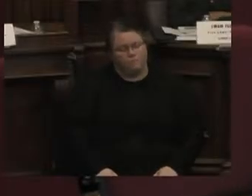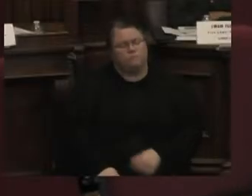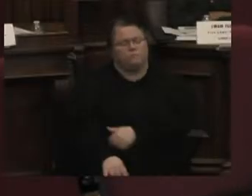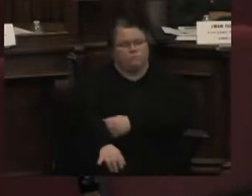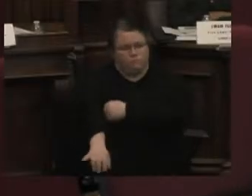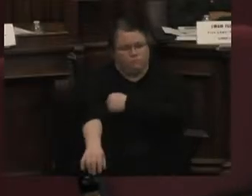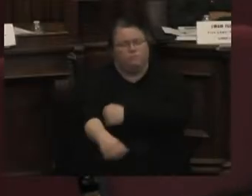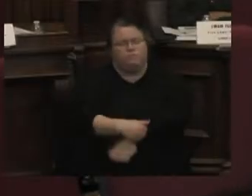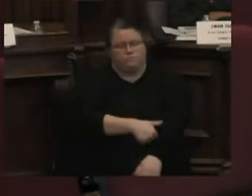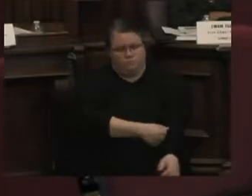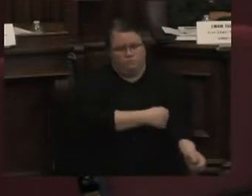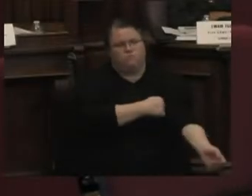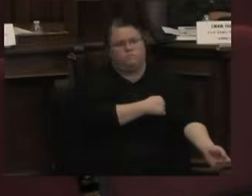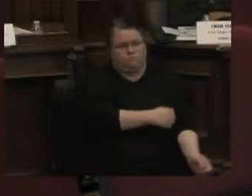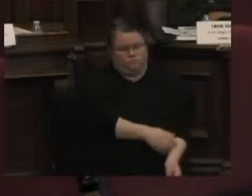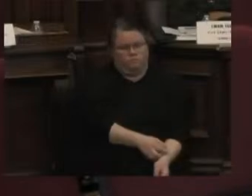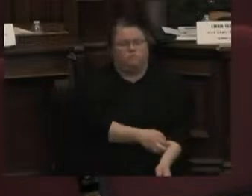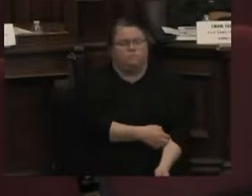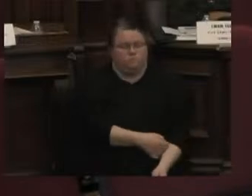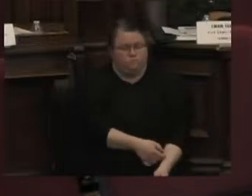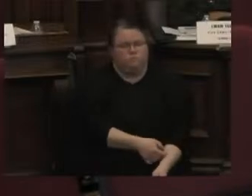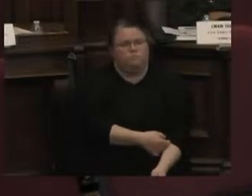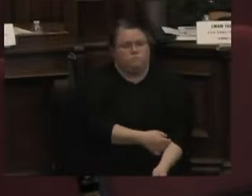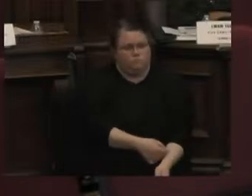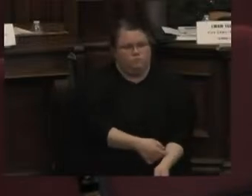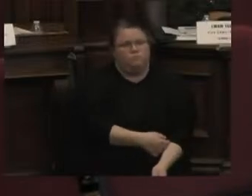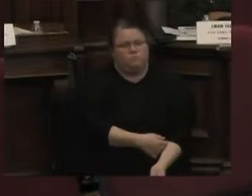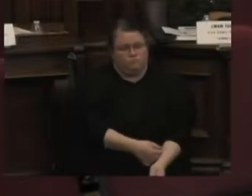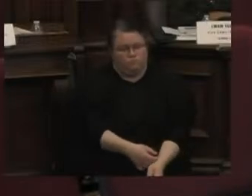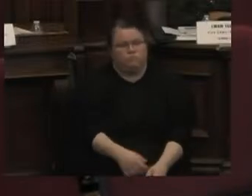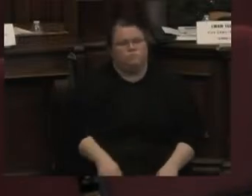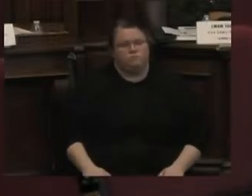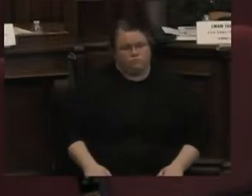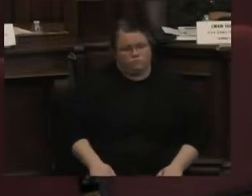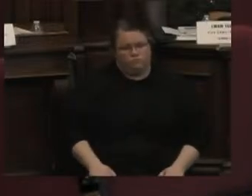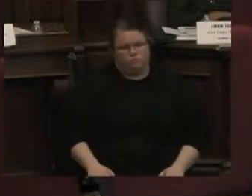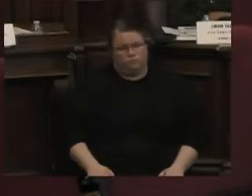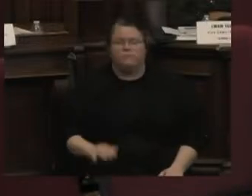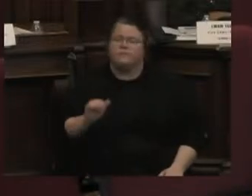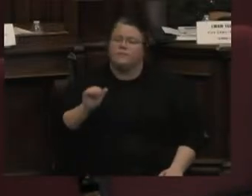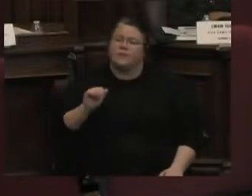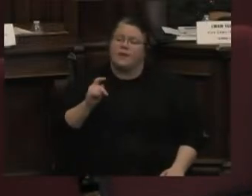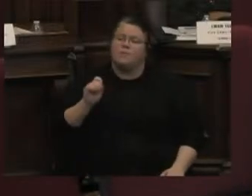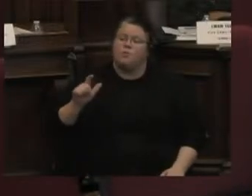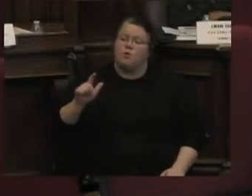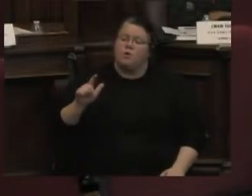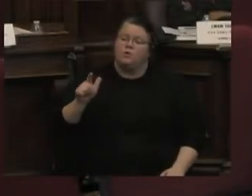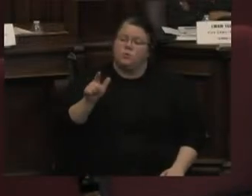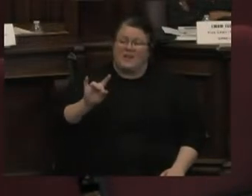We're also doing an accounting